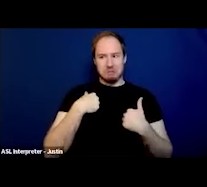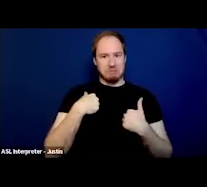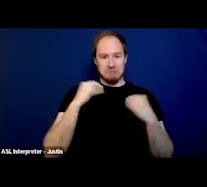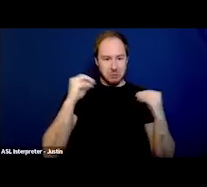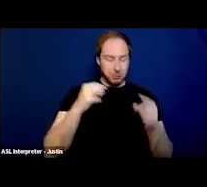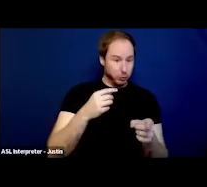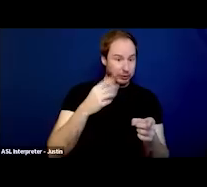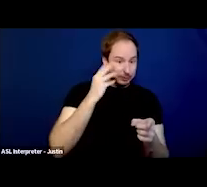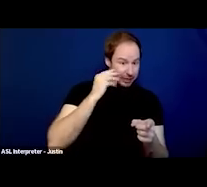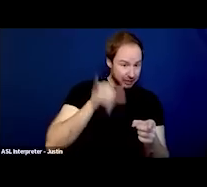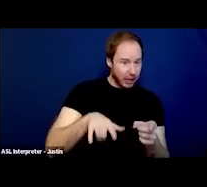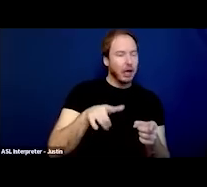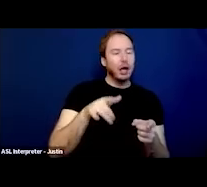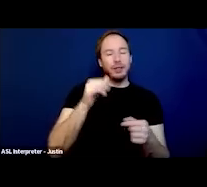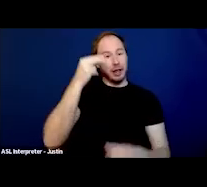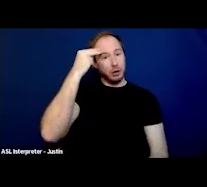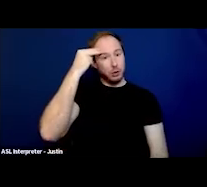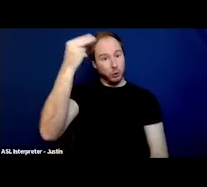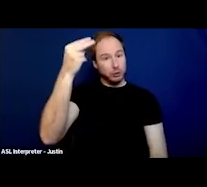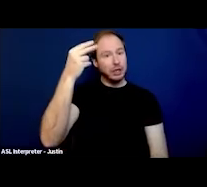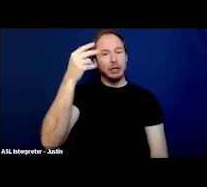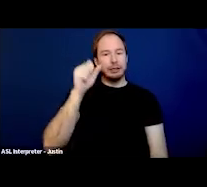And these hallucinations can take place in any sensory modality,